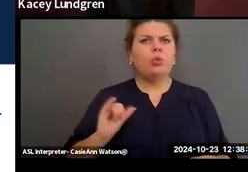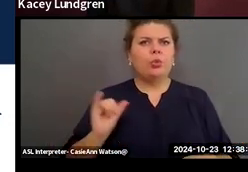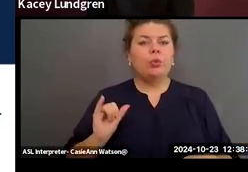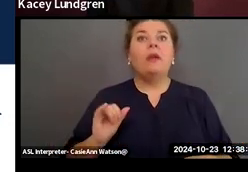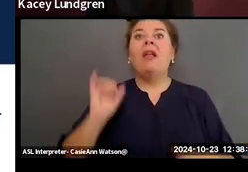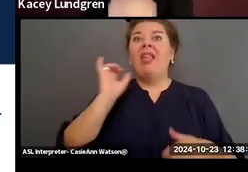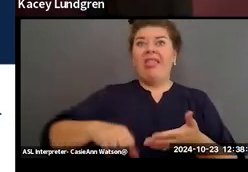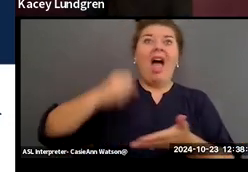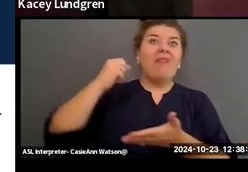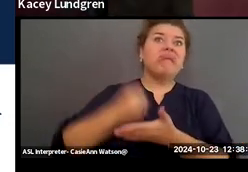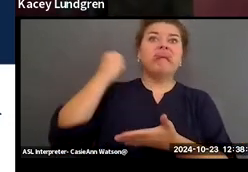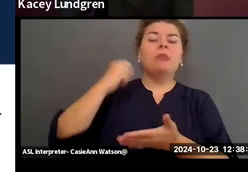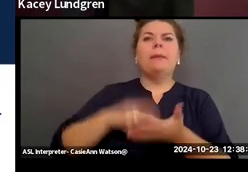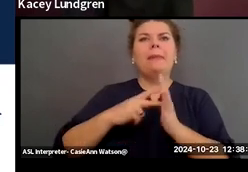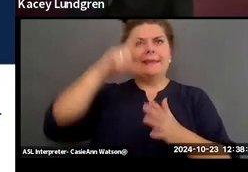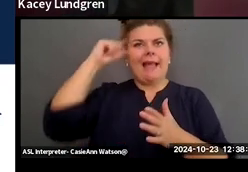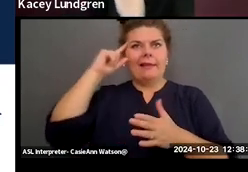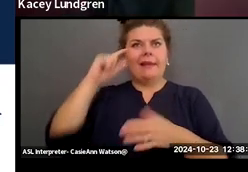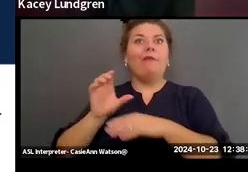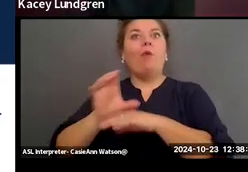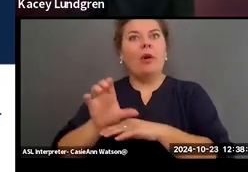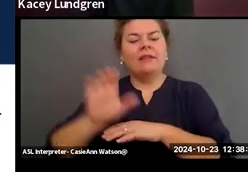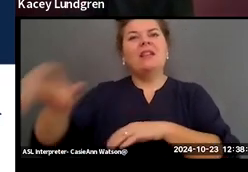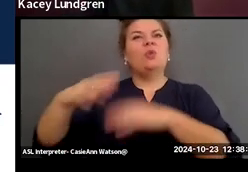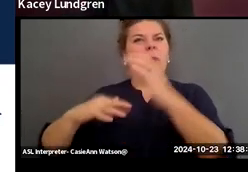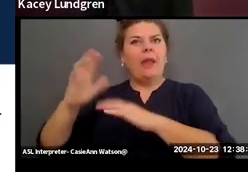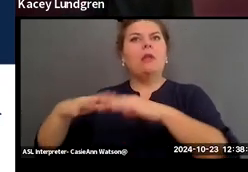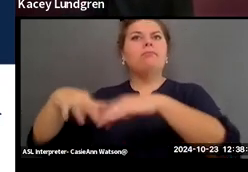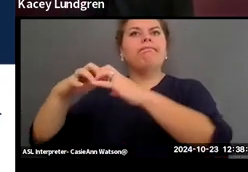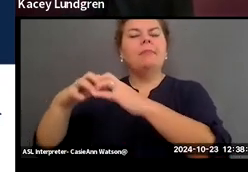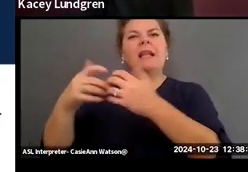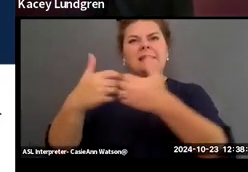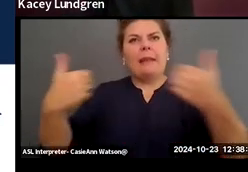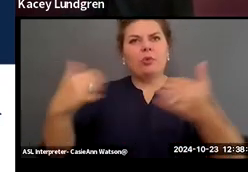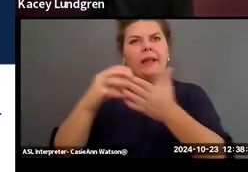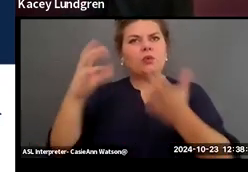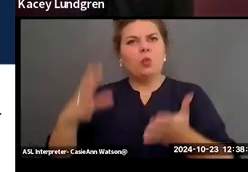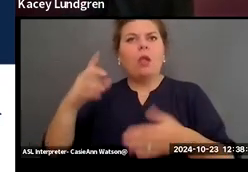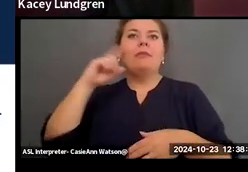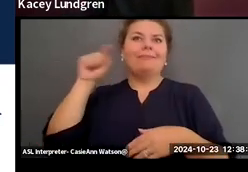This ruling forced Gallaudet to construct a separate segregated school for African American students on campus,